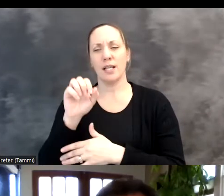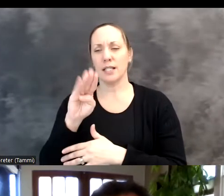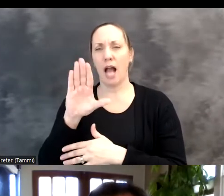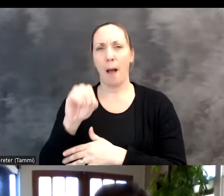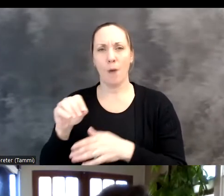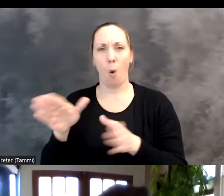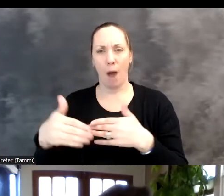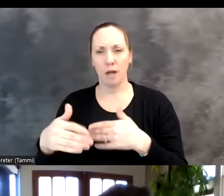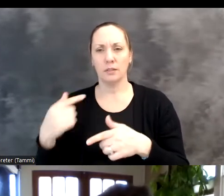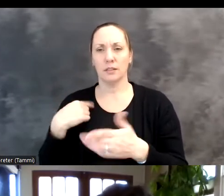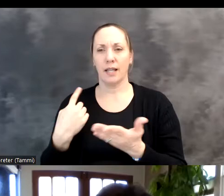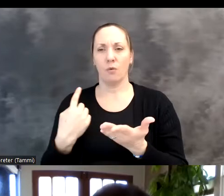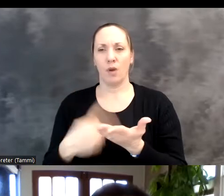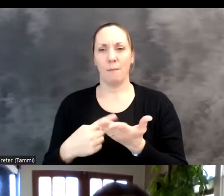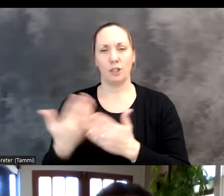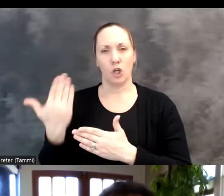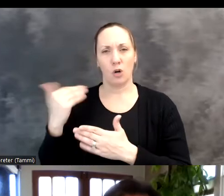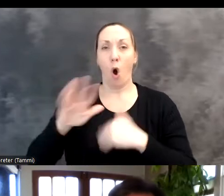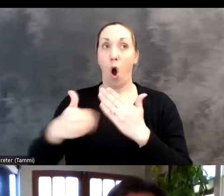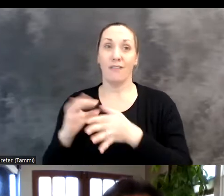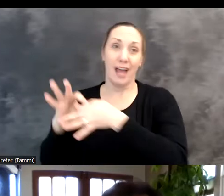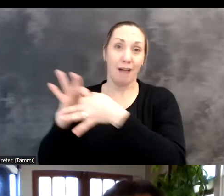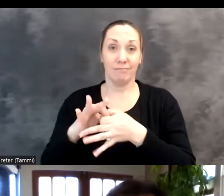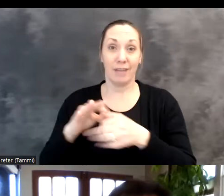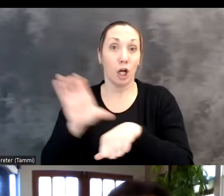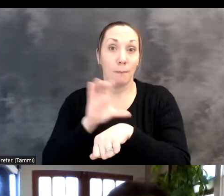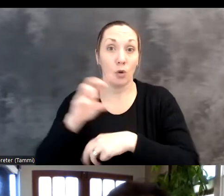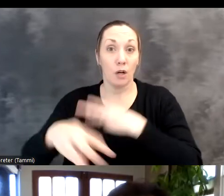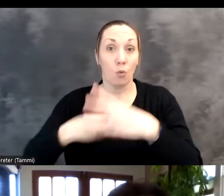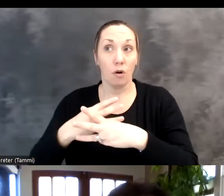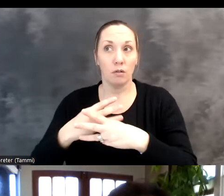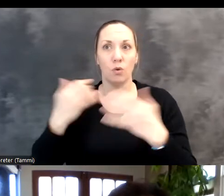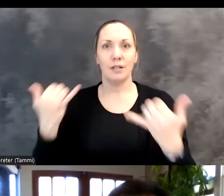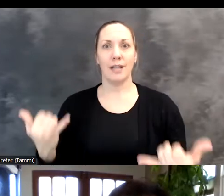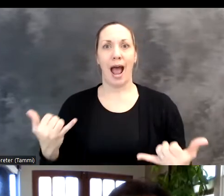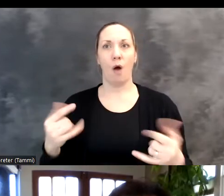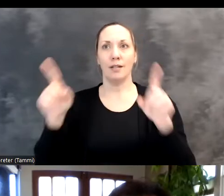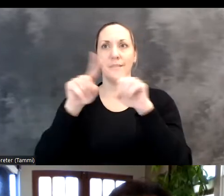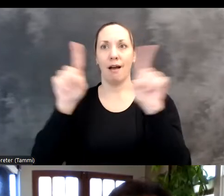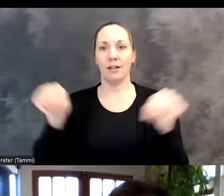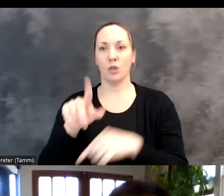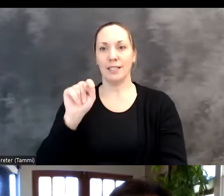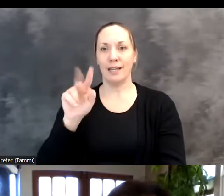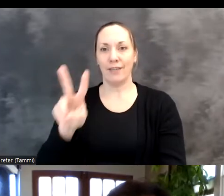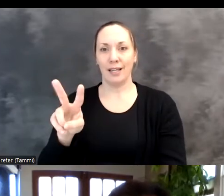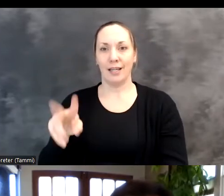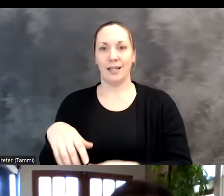systems, you know, those combo boxes mentioned earlier, all of those that used to reside very safely away in the computing